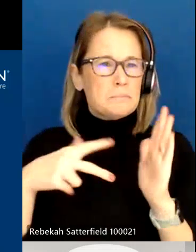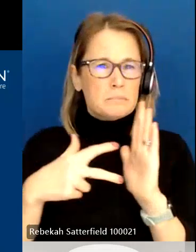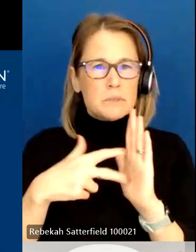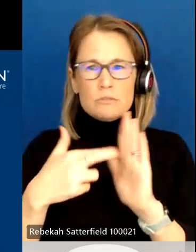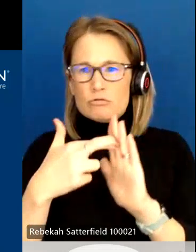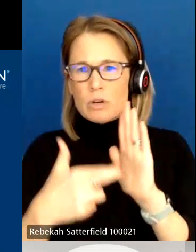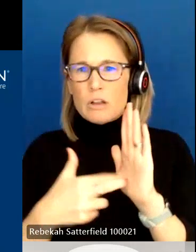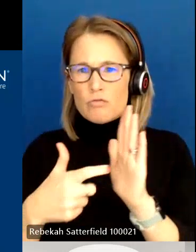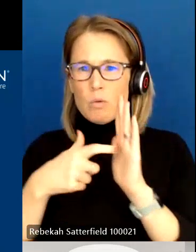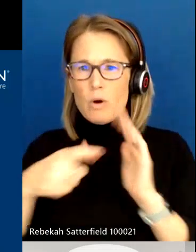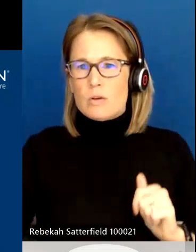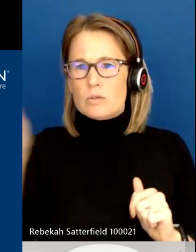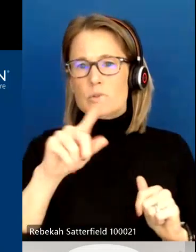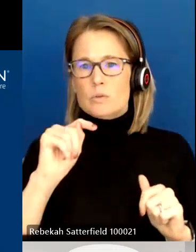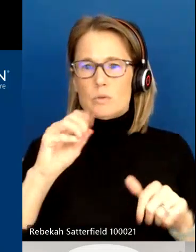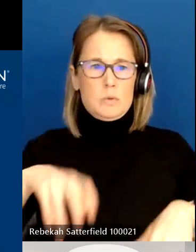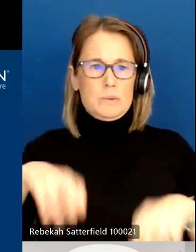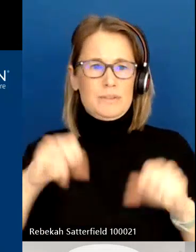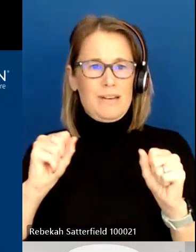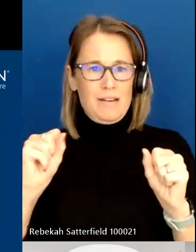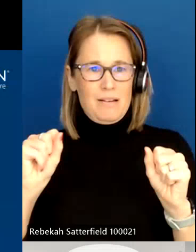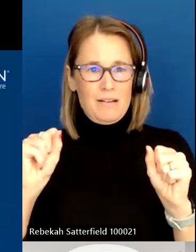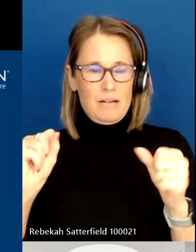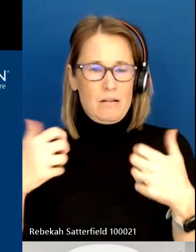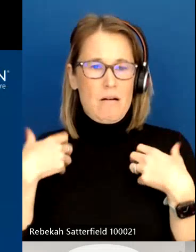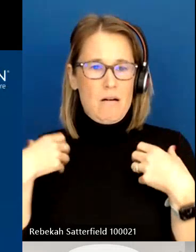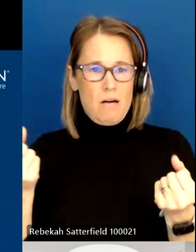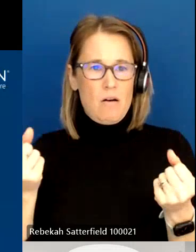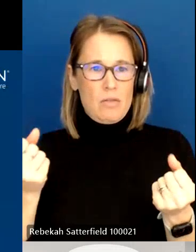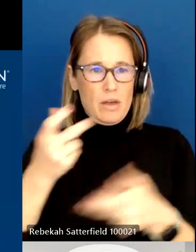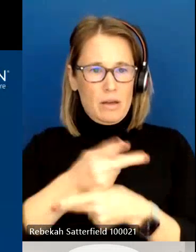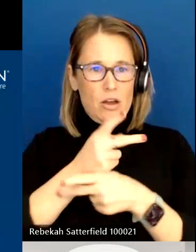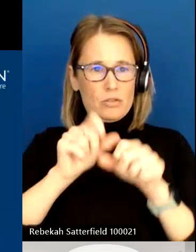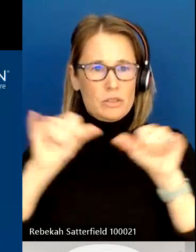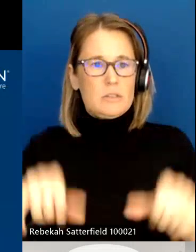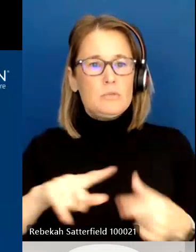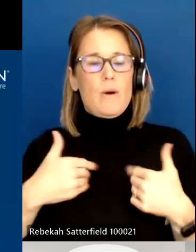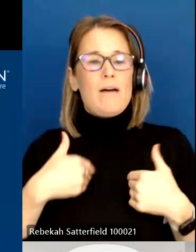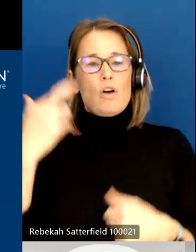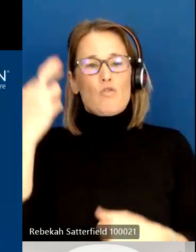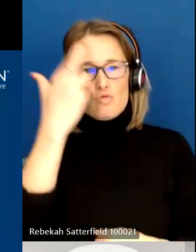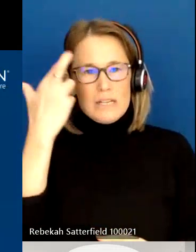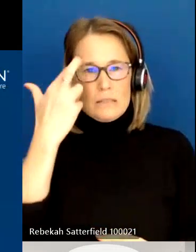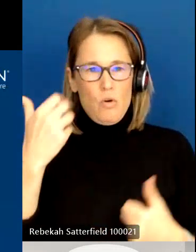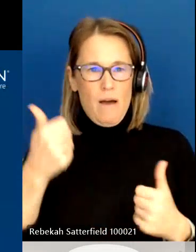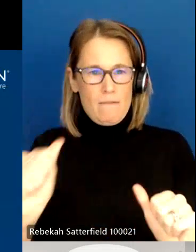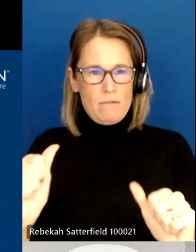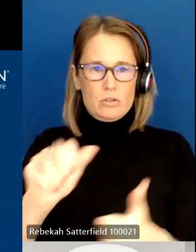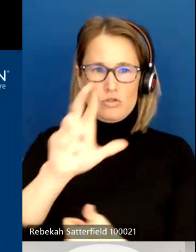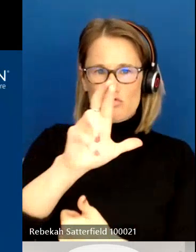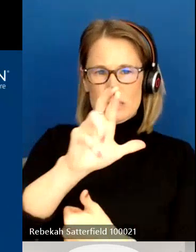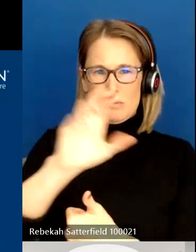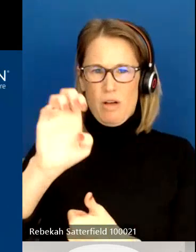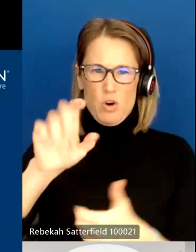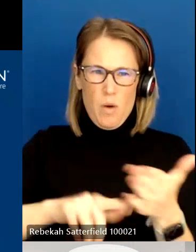take a Hospital health system to take reasonable efforts to identify risks so what are you